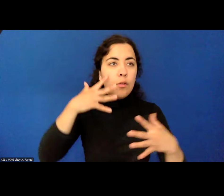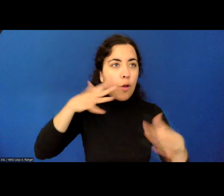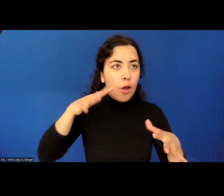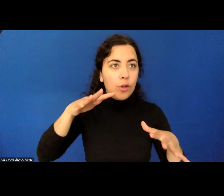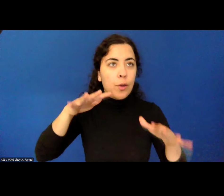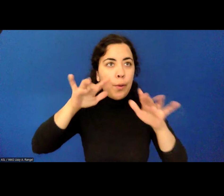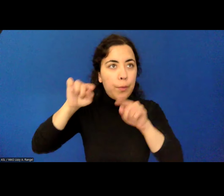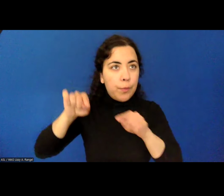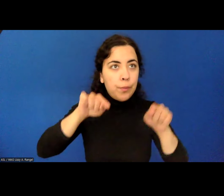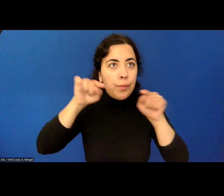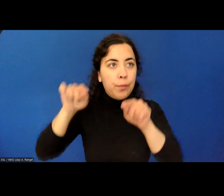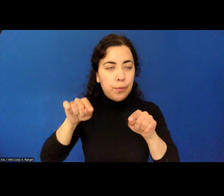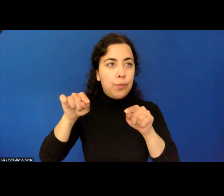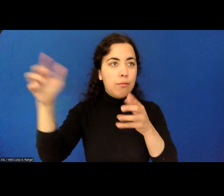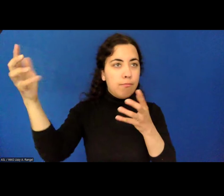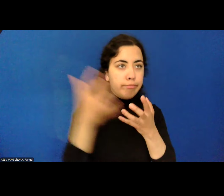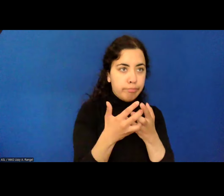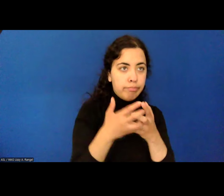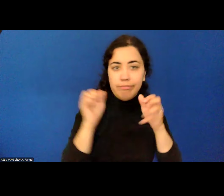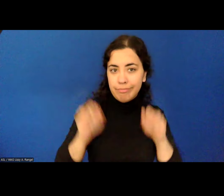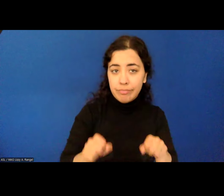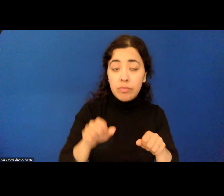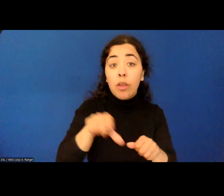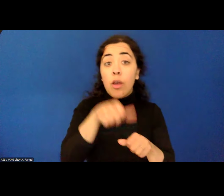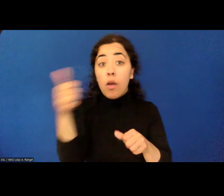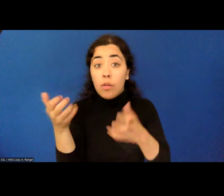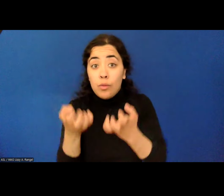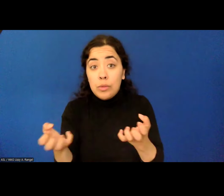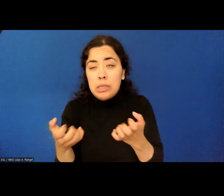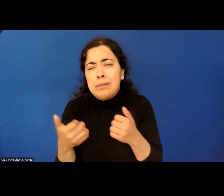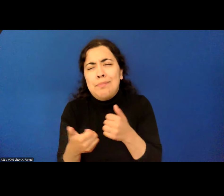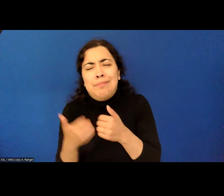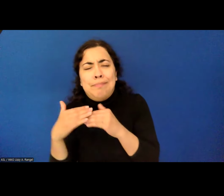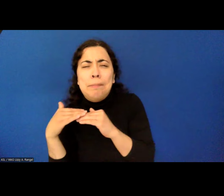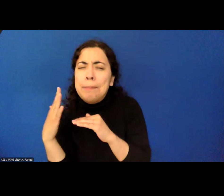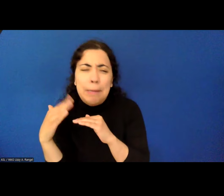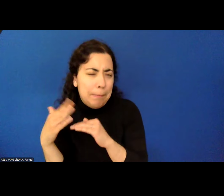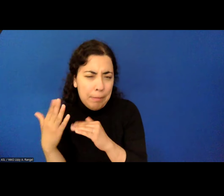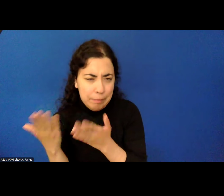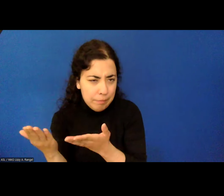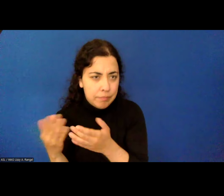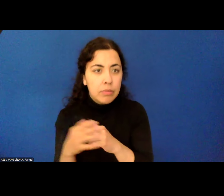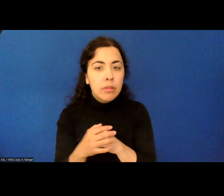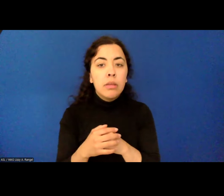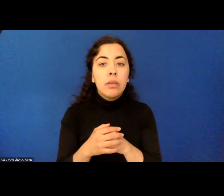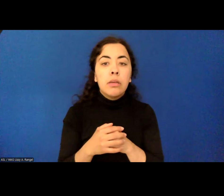And then the next piece of equipment in the most minimal setup is a thing called a video